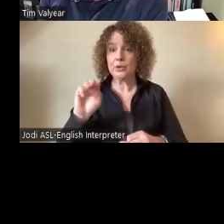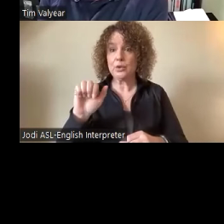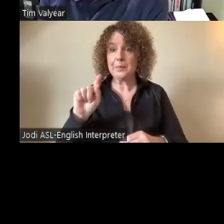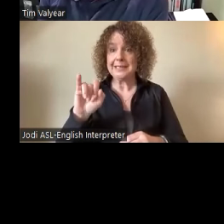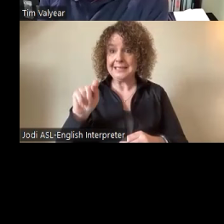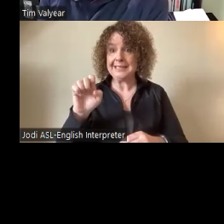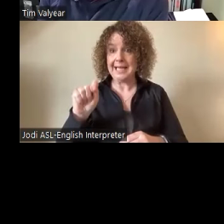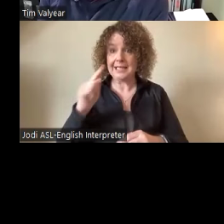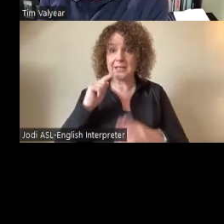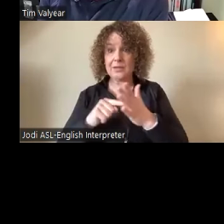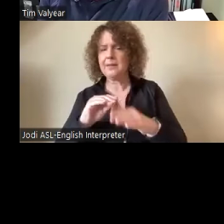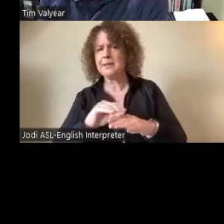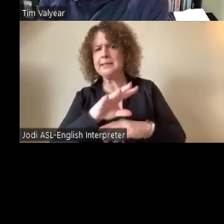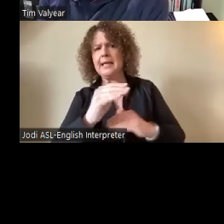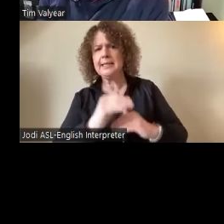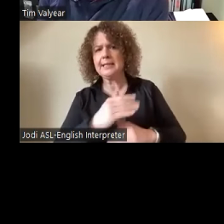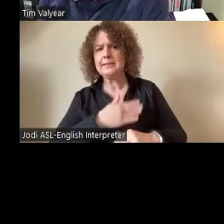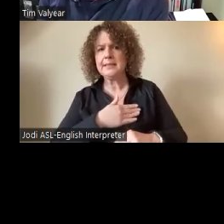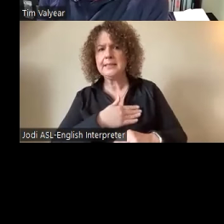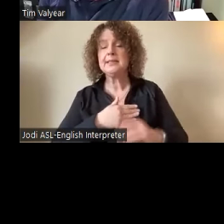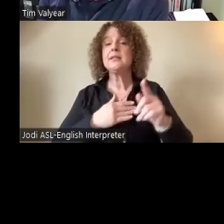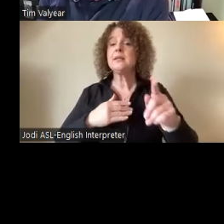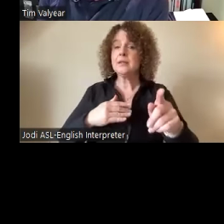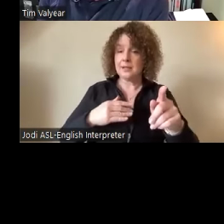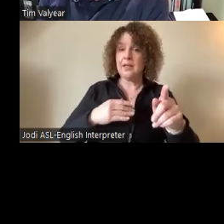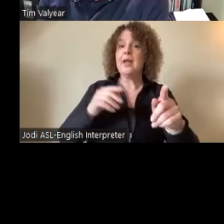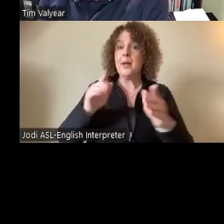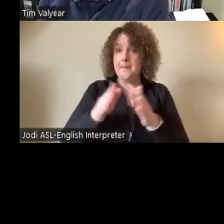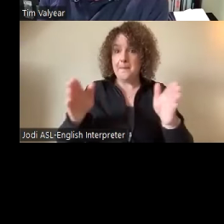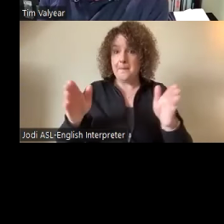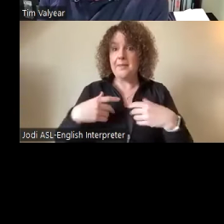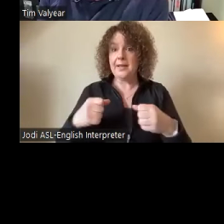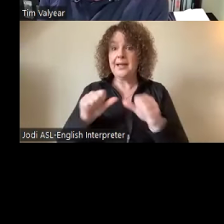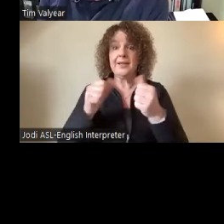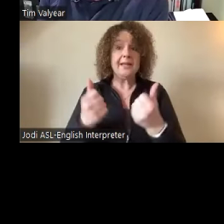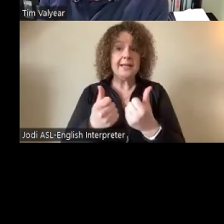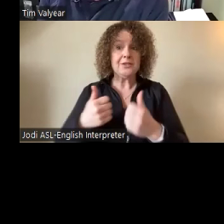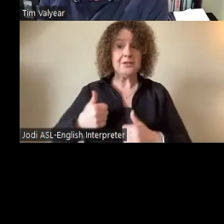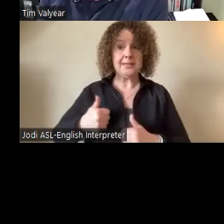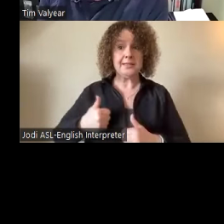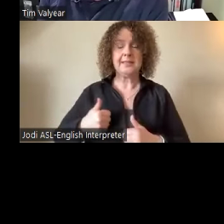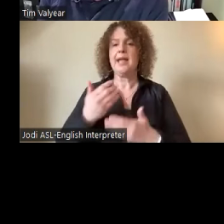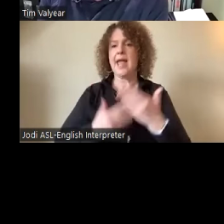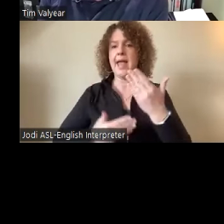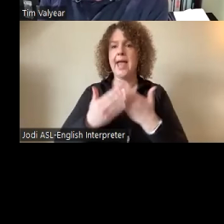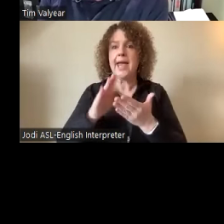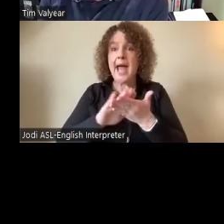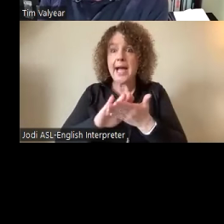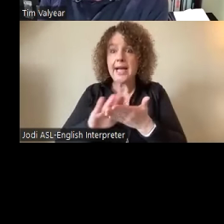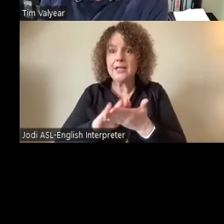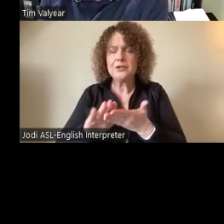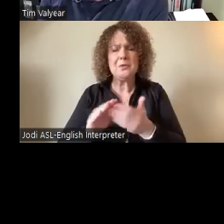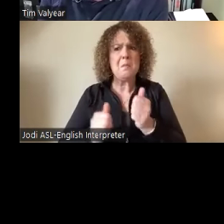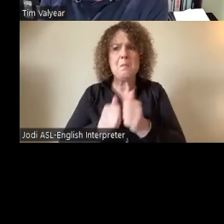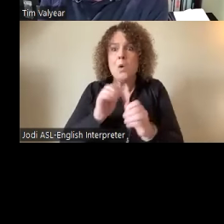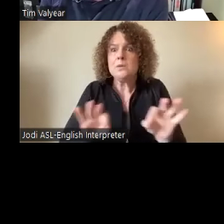come into contact with bodily fluids from an individual?